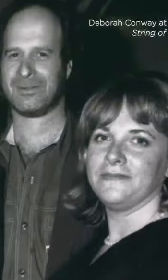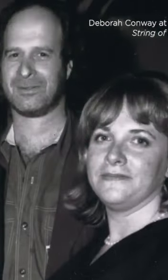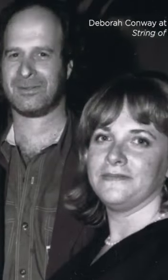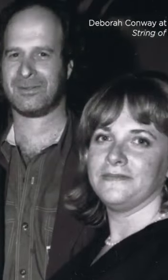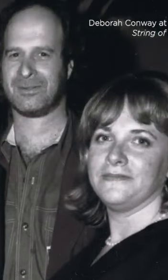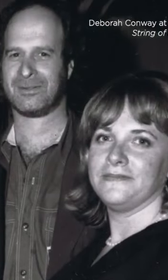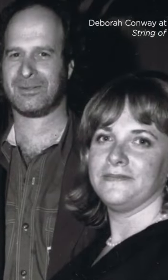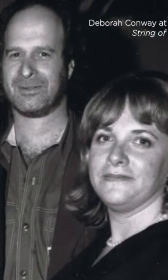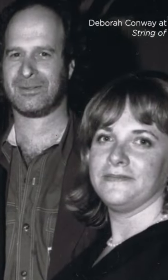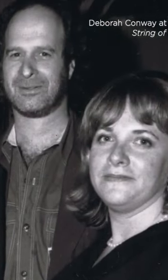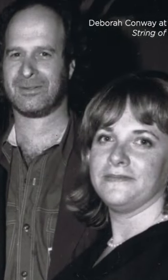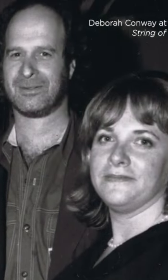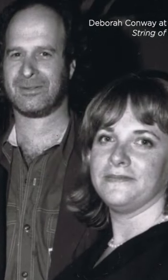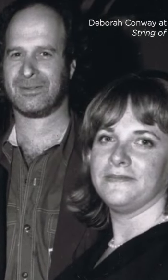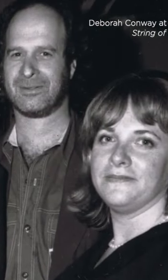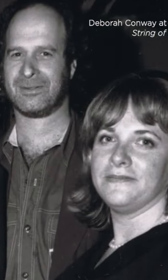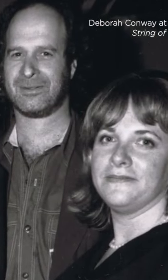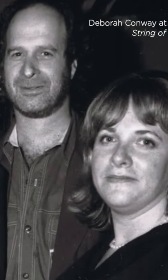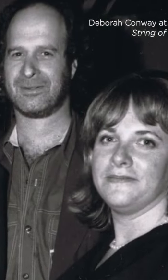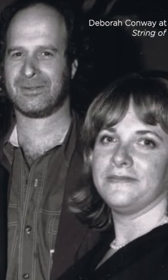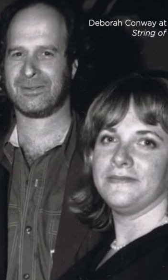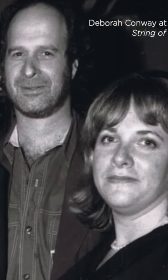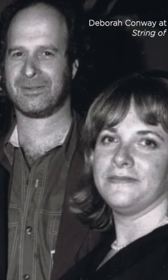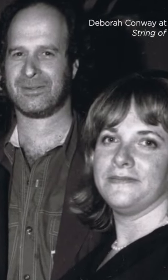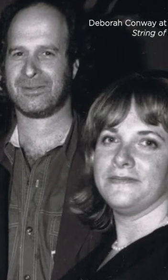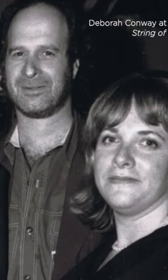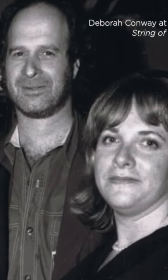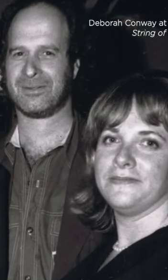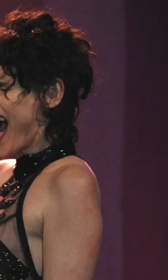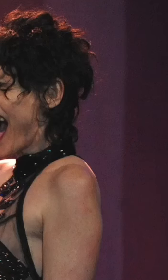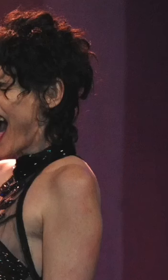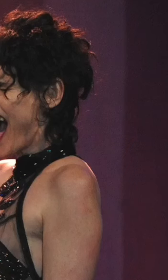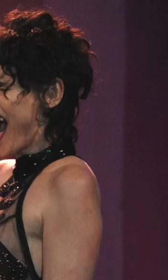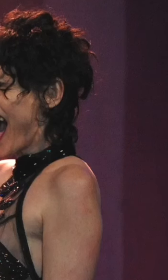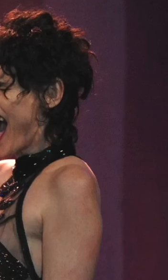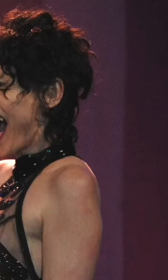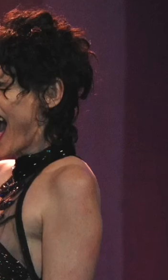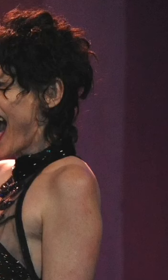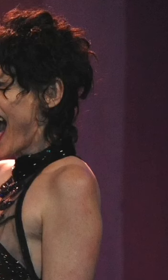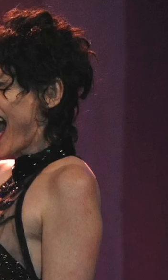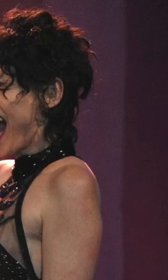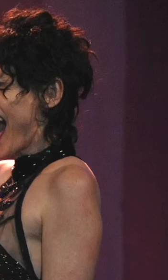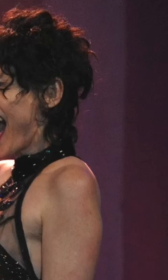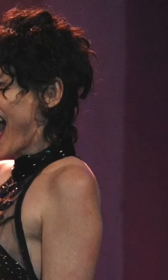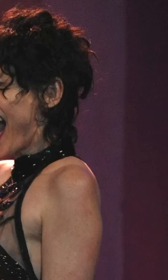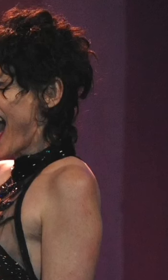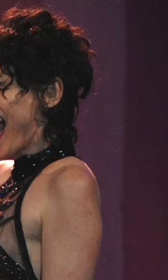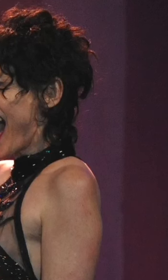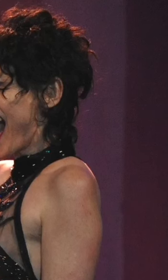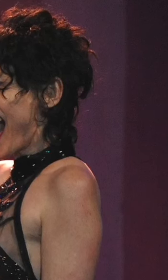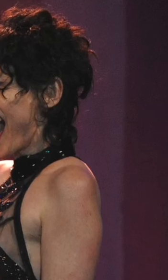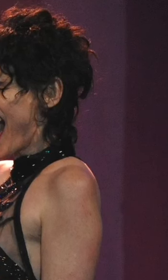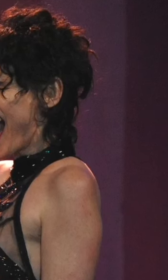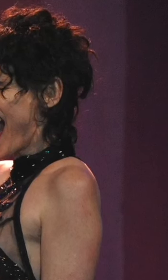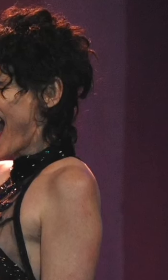Deborah has been a significant and eloquent contributor to the Australian music scene for over 30 years.